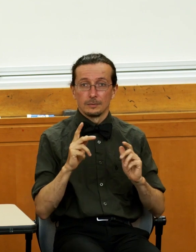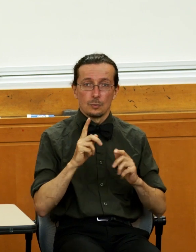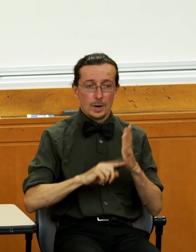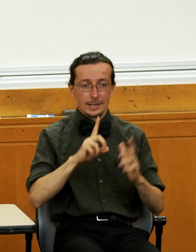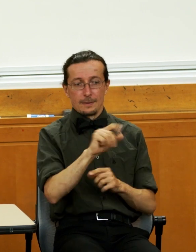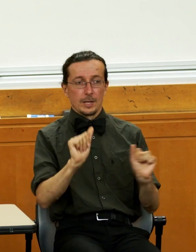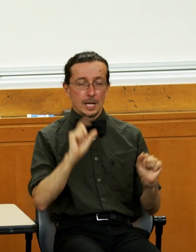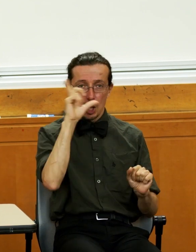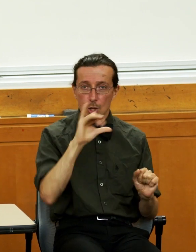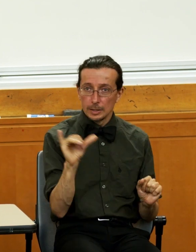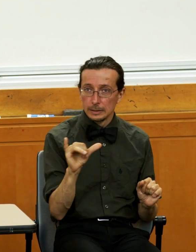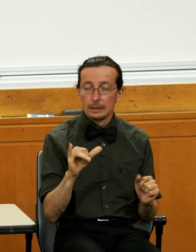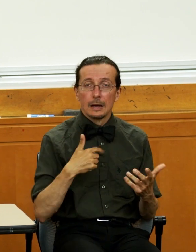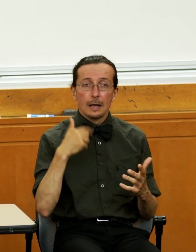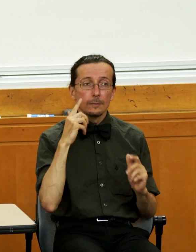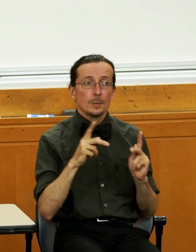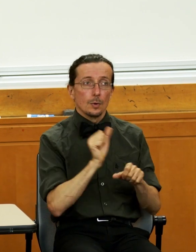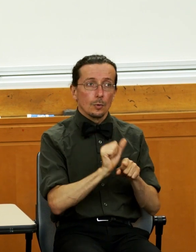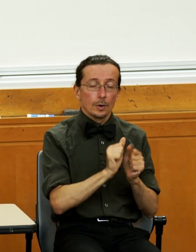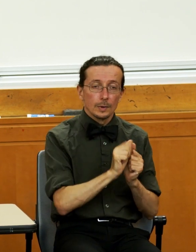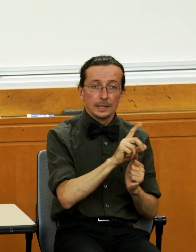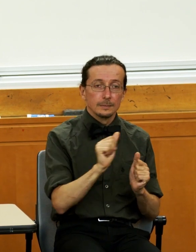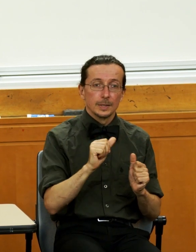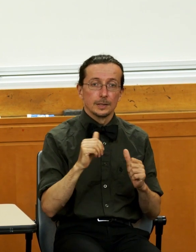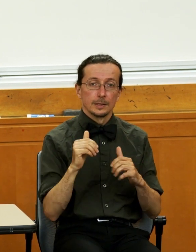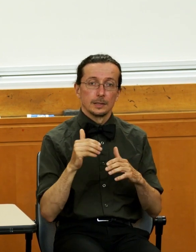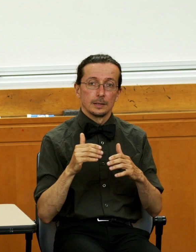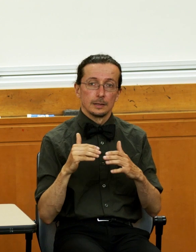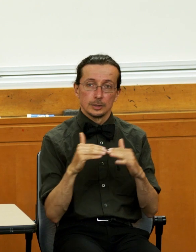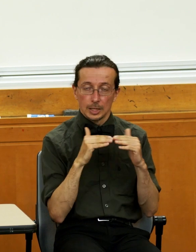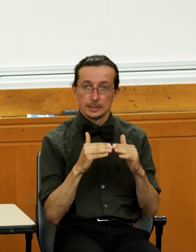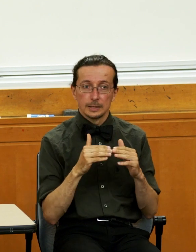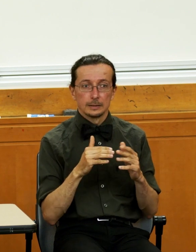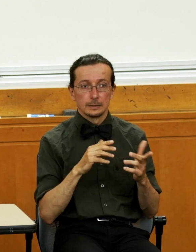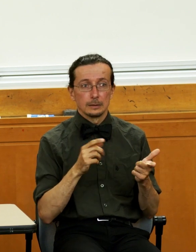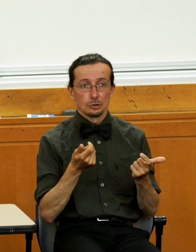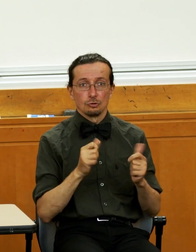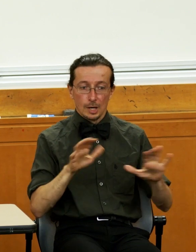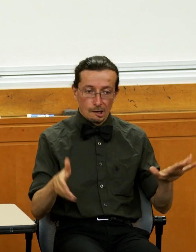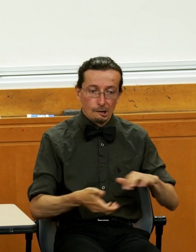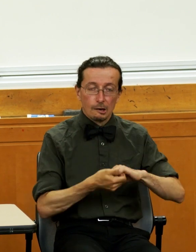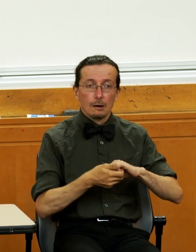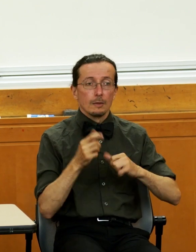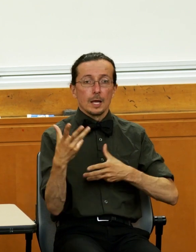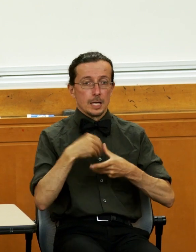Disability Justice and cross-movement solidarity are inclusive of the range of disabilities.